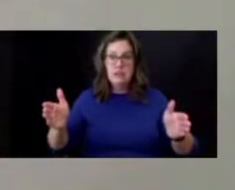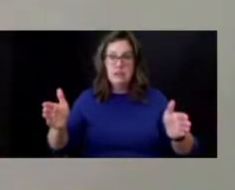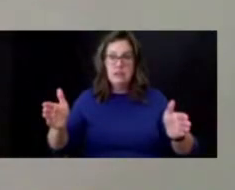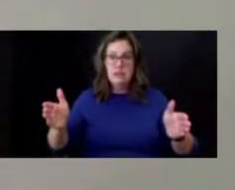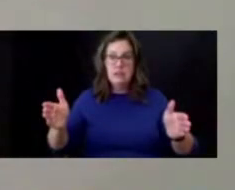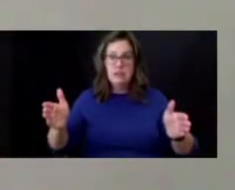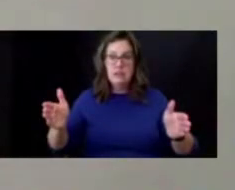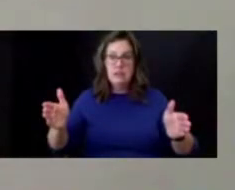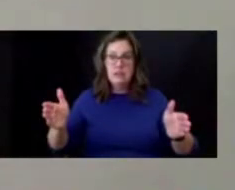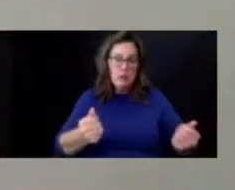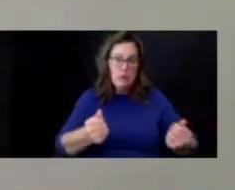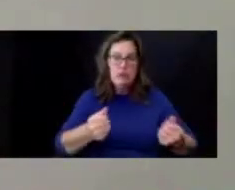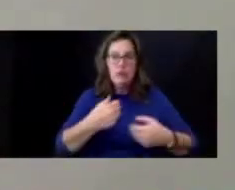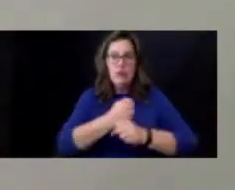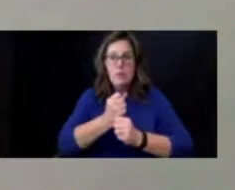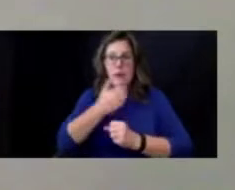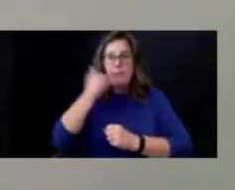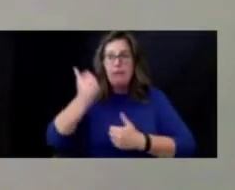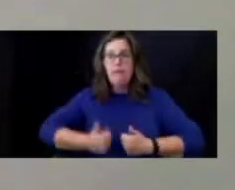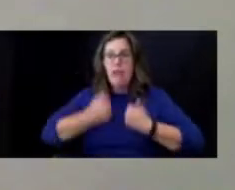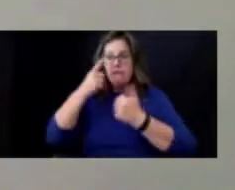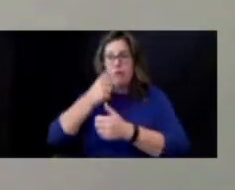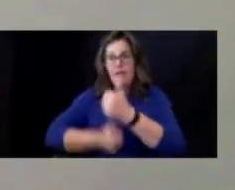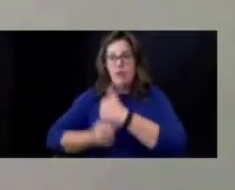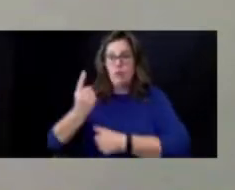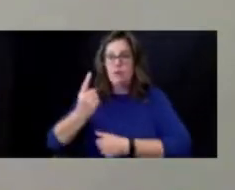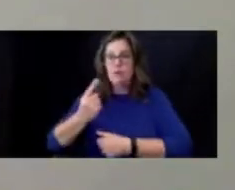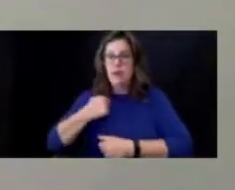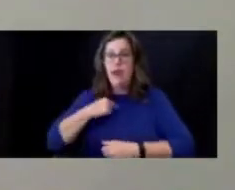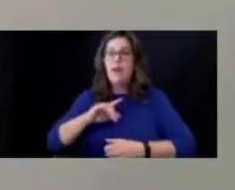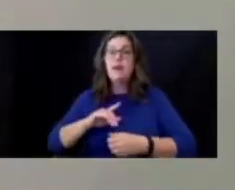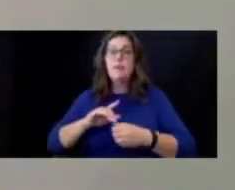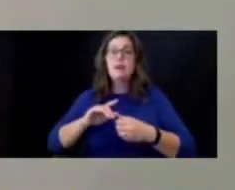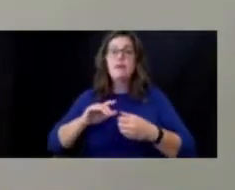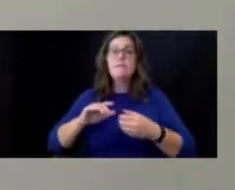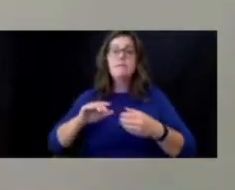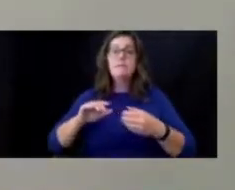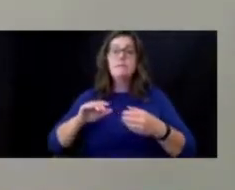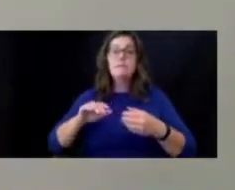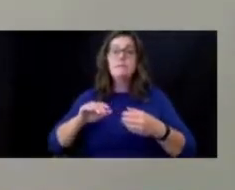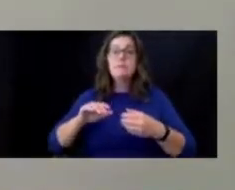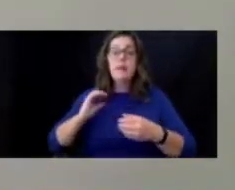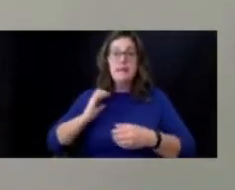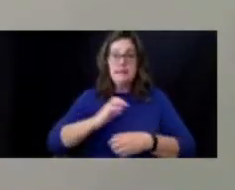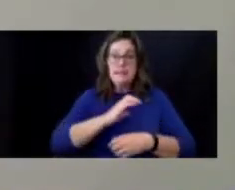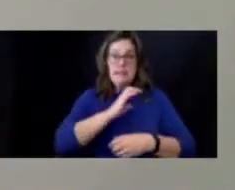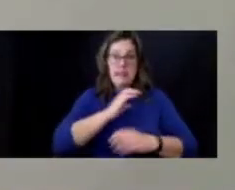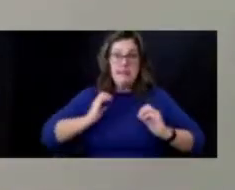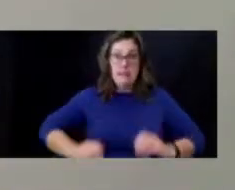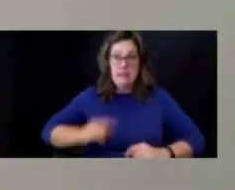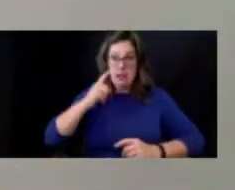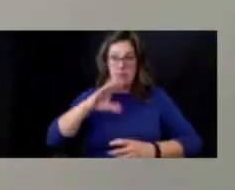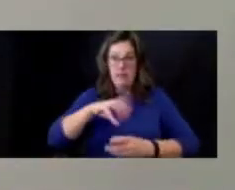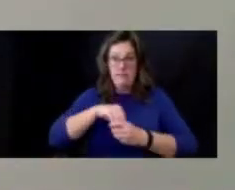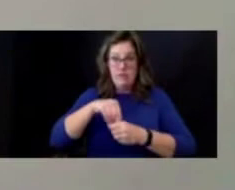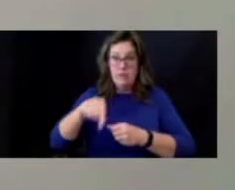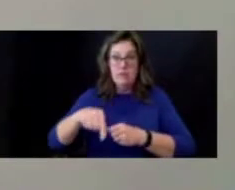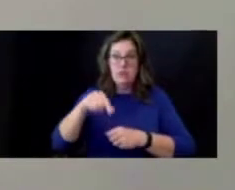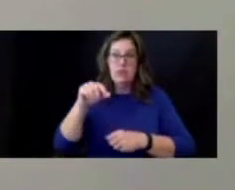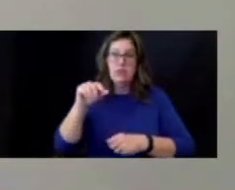better life for everybody i am a citizen of the mandan hiraza arikara nation and it's an honor to